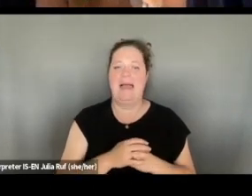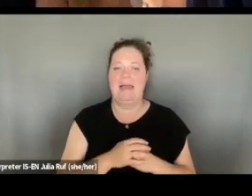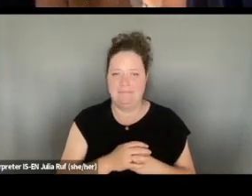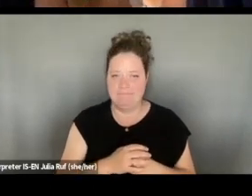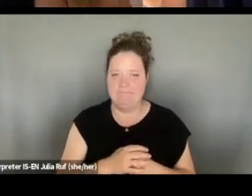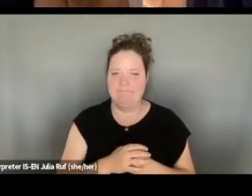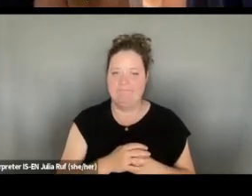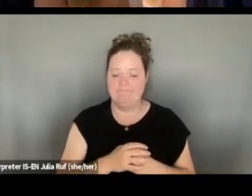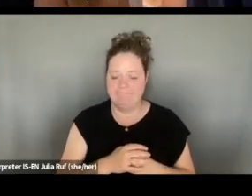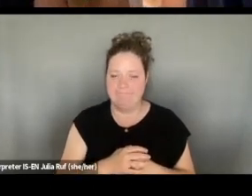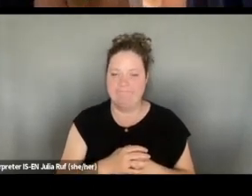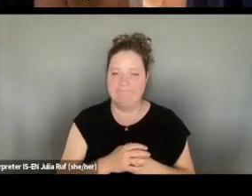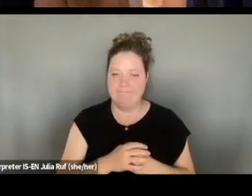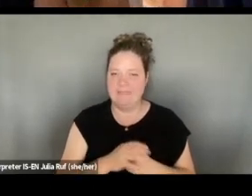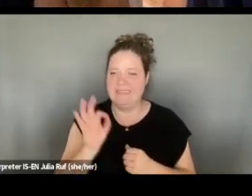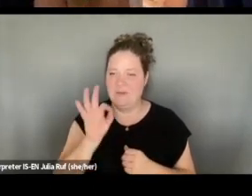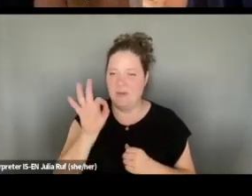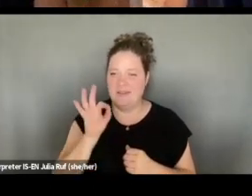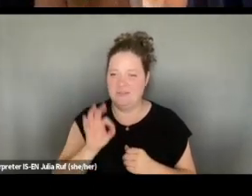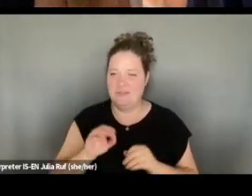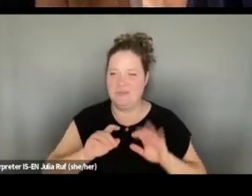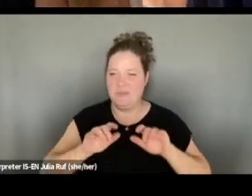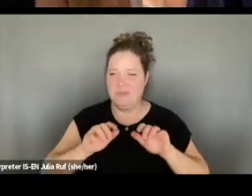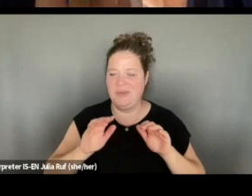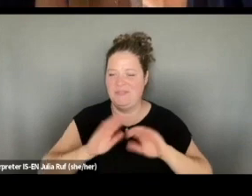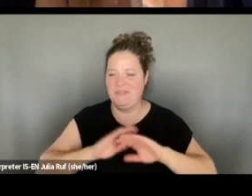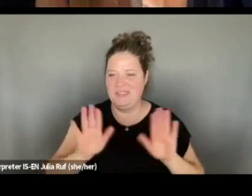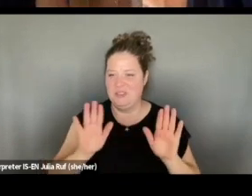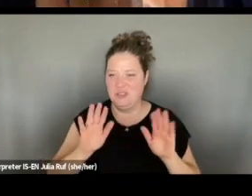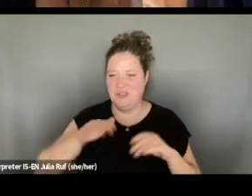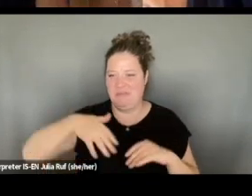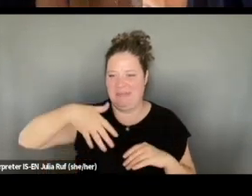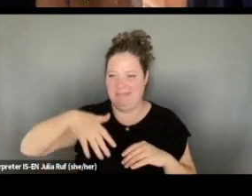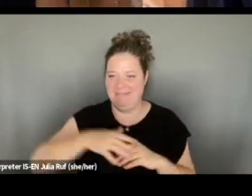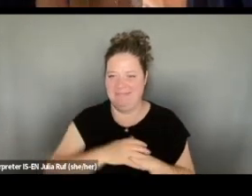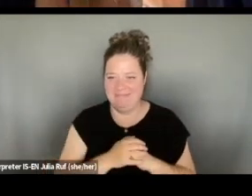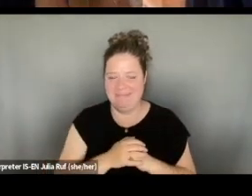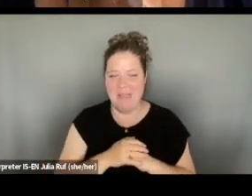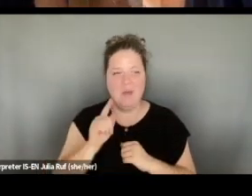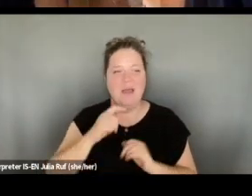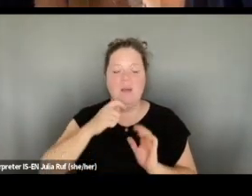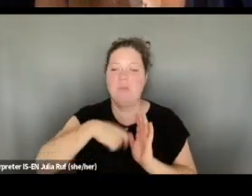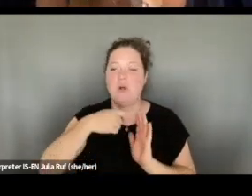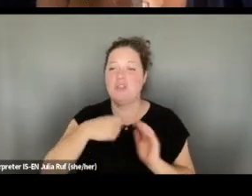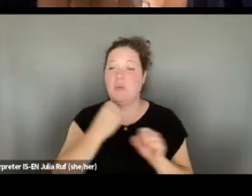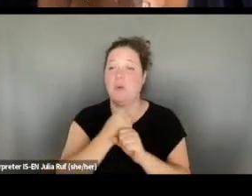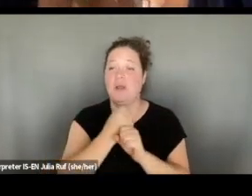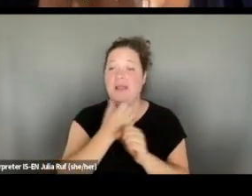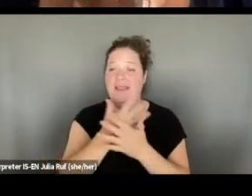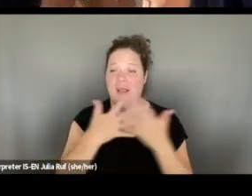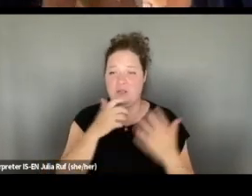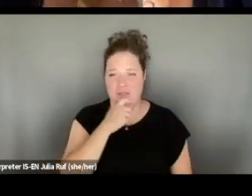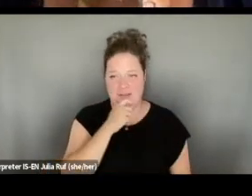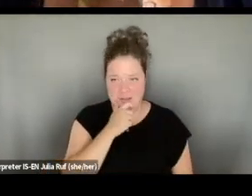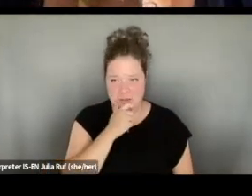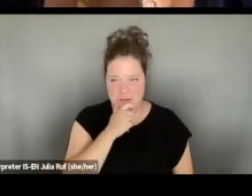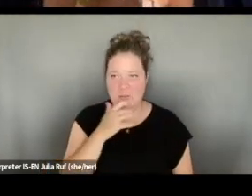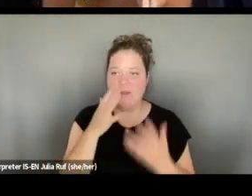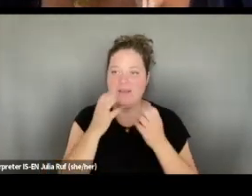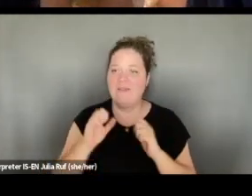this project, we are conducting the project -- kind of the working language is English, but we have the partners and